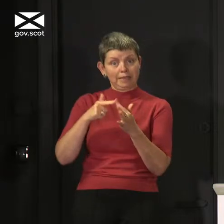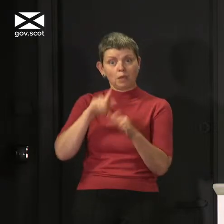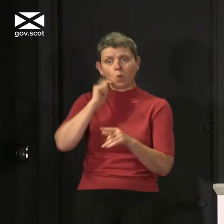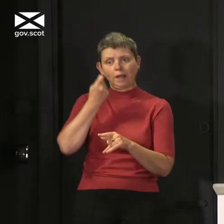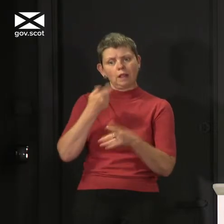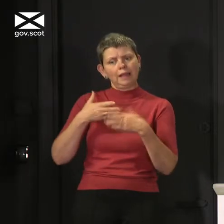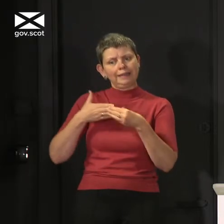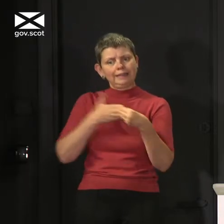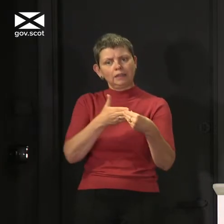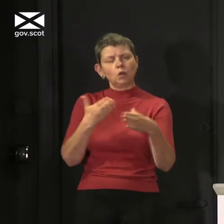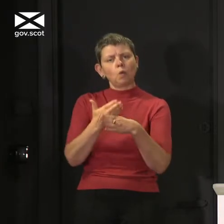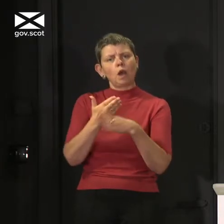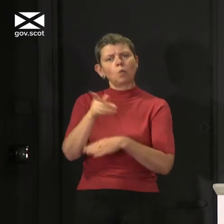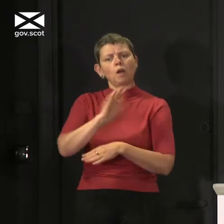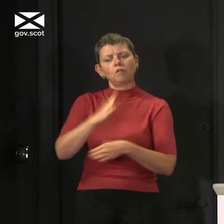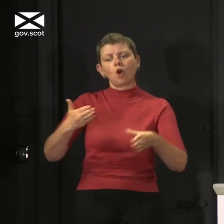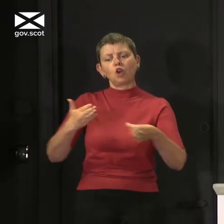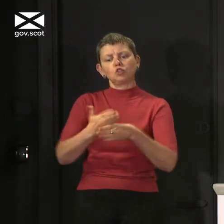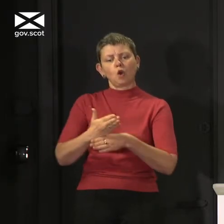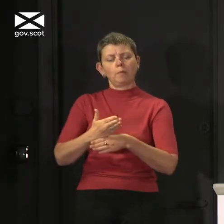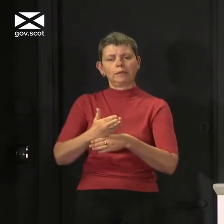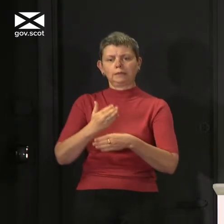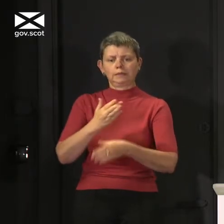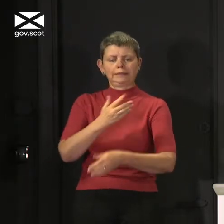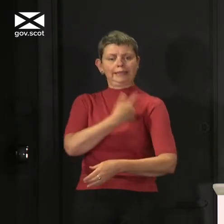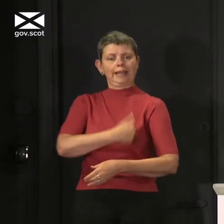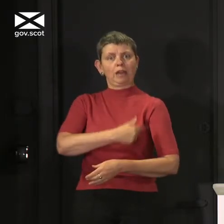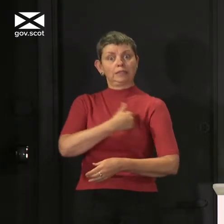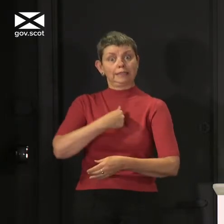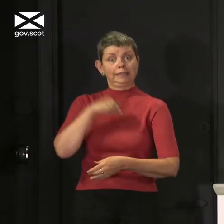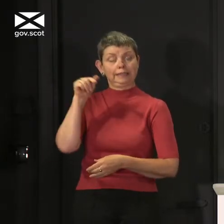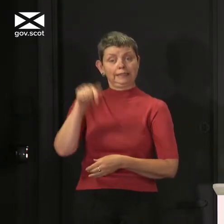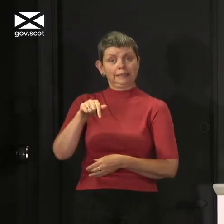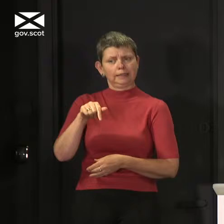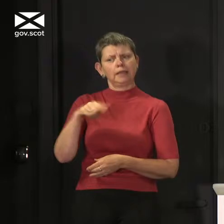experience in this area. He was very closely involved in the Edinburgh guarantee for young